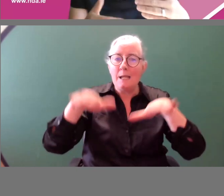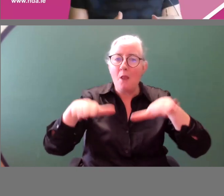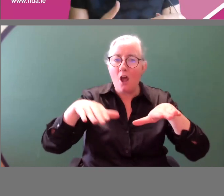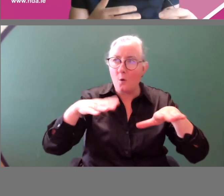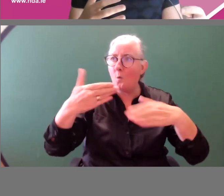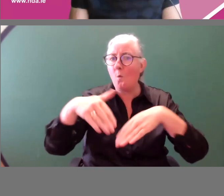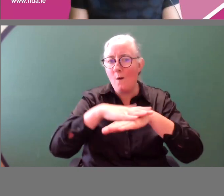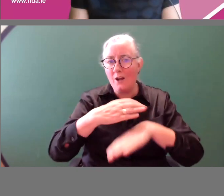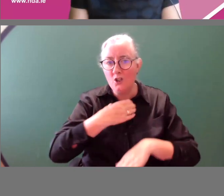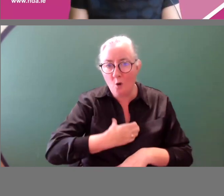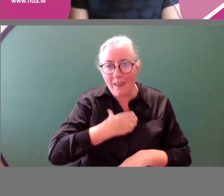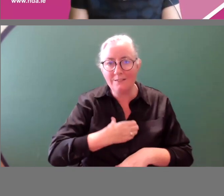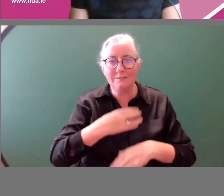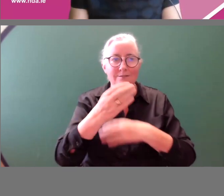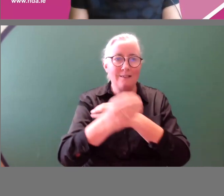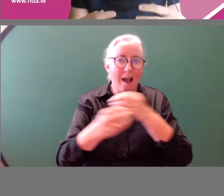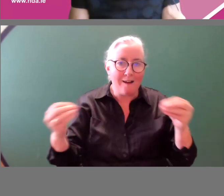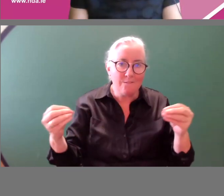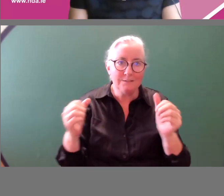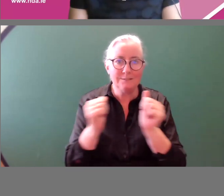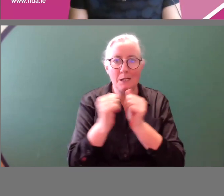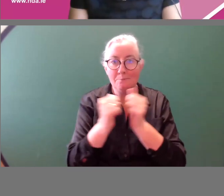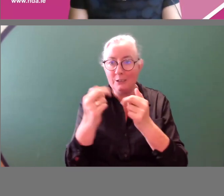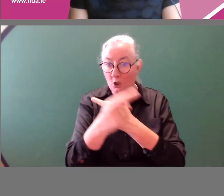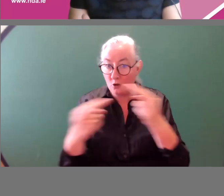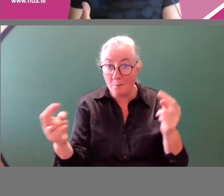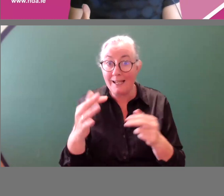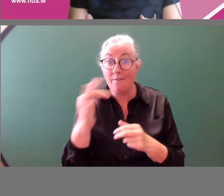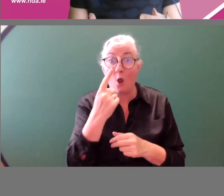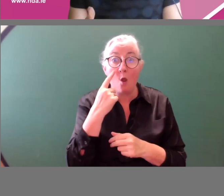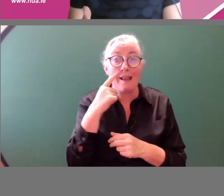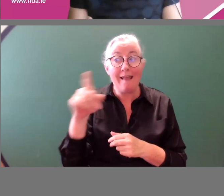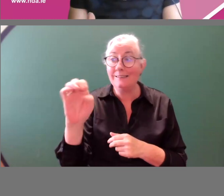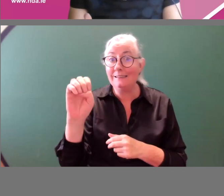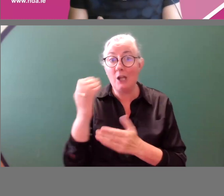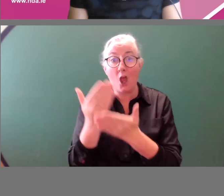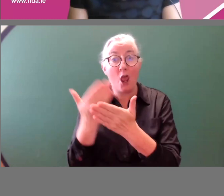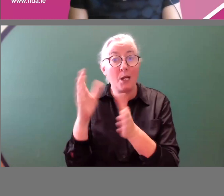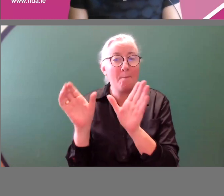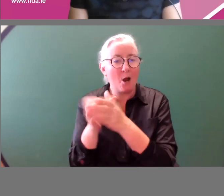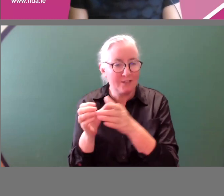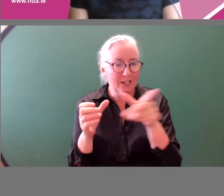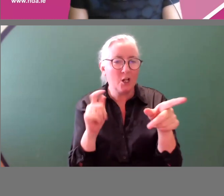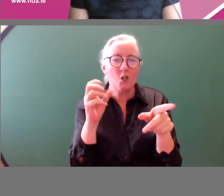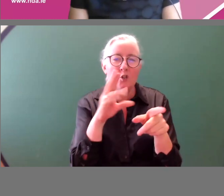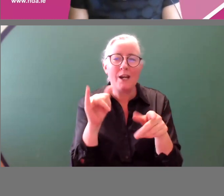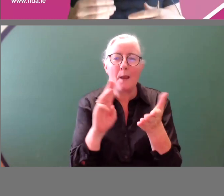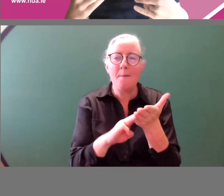and offices and meeting rooms are. And there is Tony a member of staff who is blind and he notes